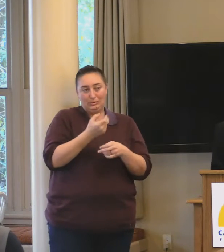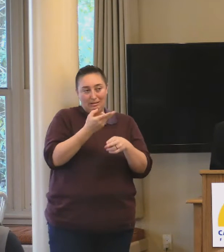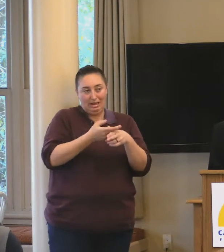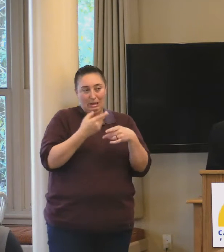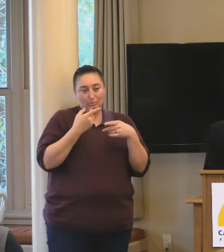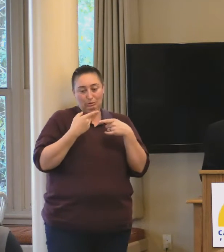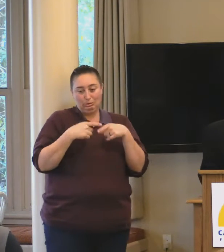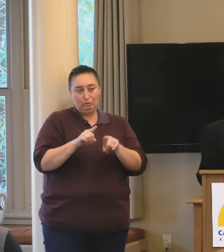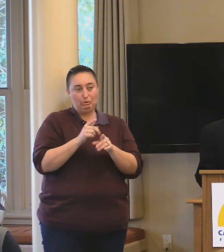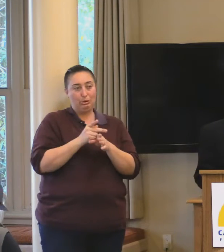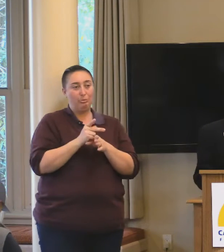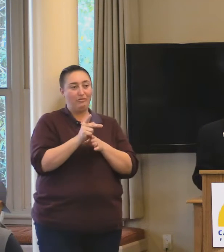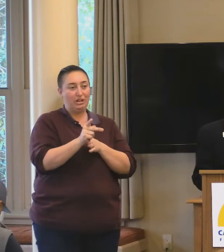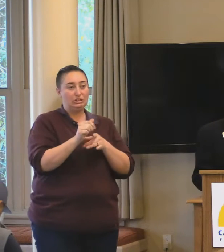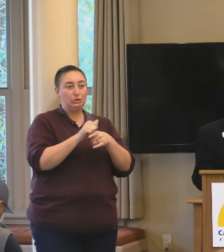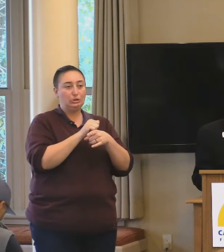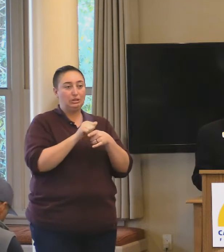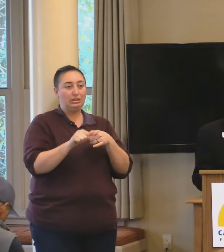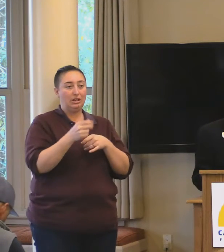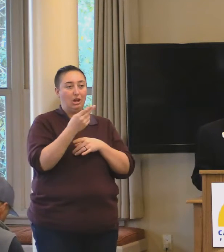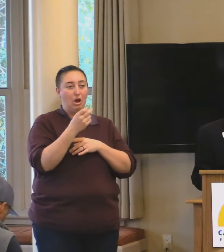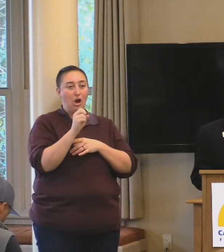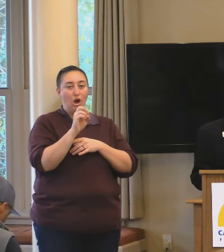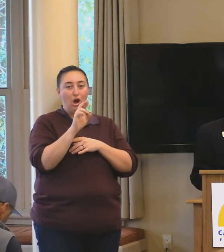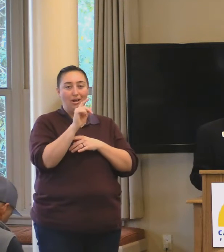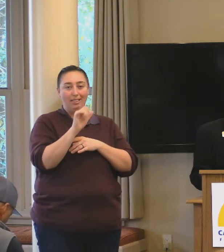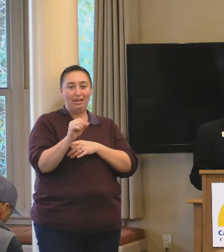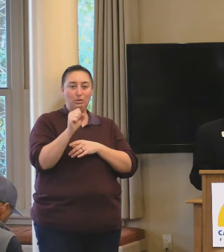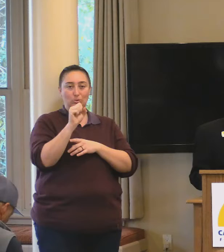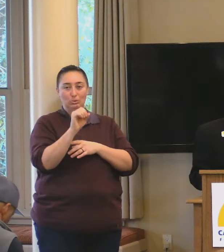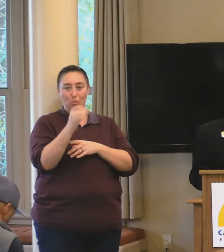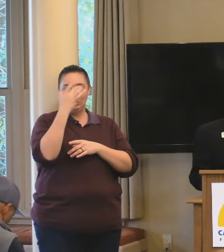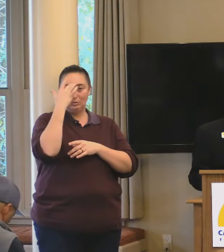One of heartley nicknames during her professional training was heartley so smartly. .